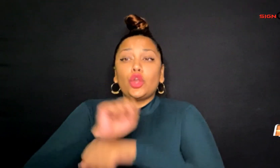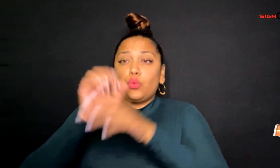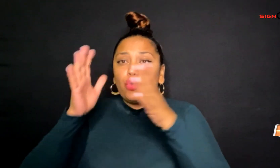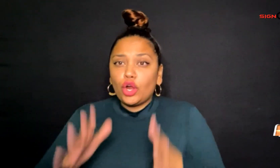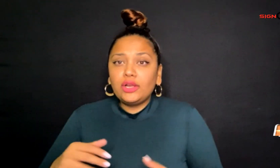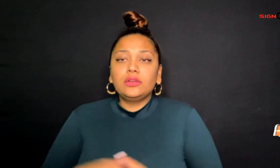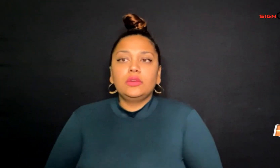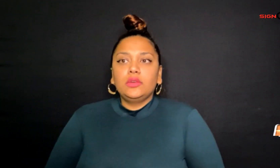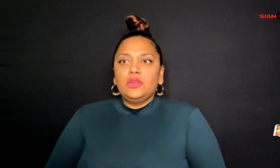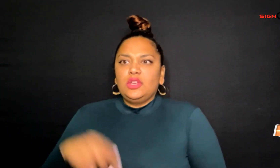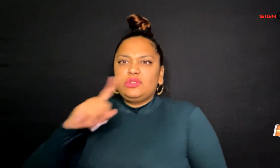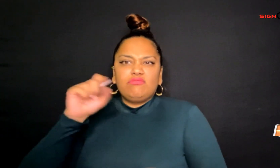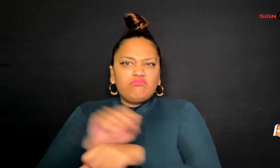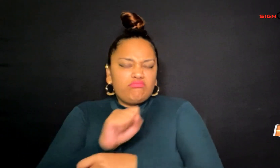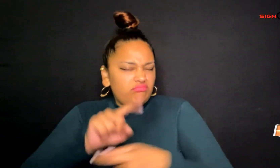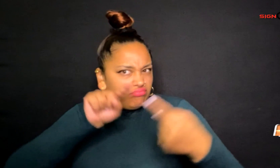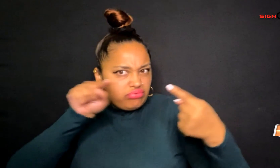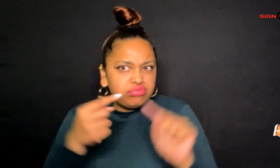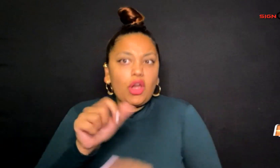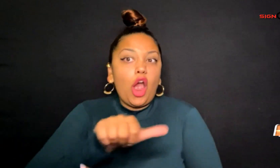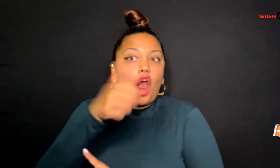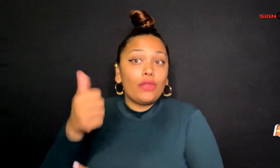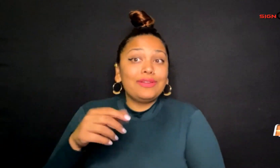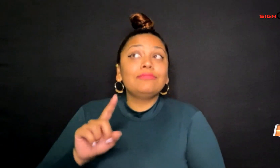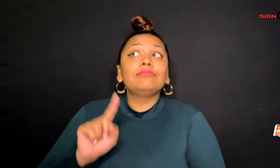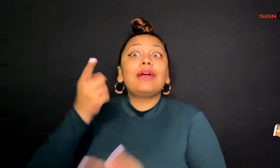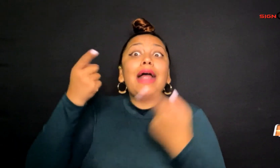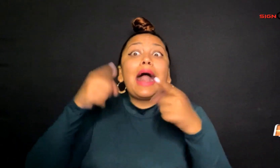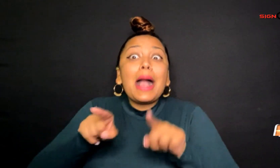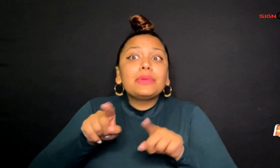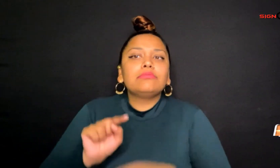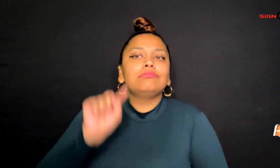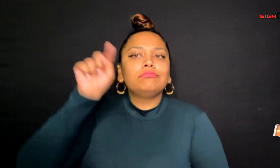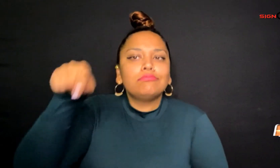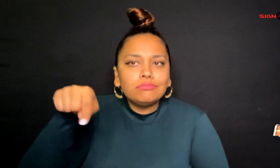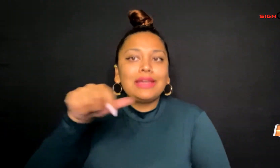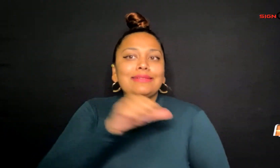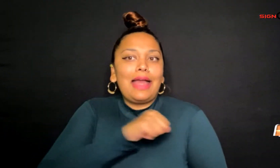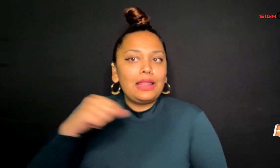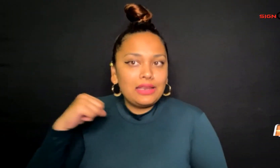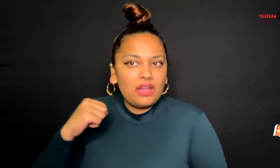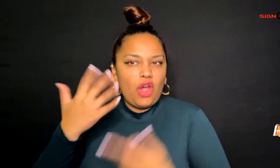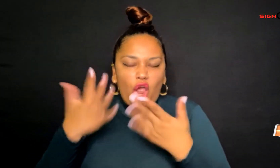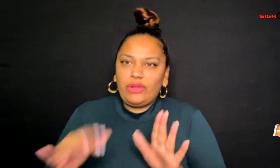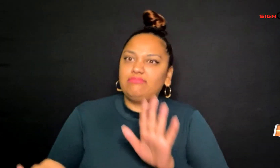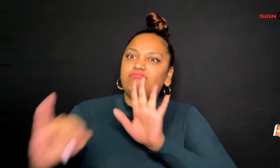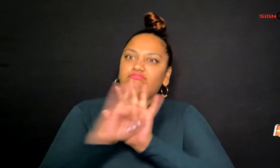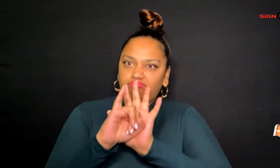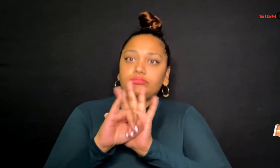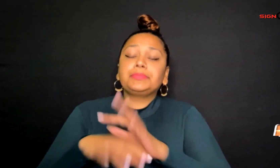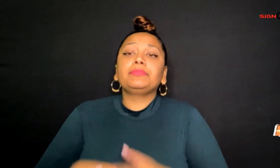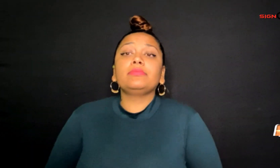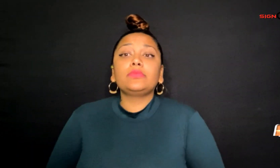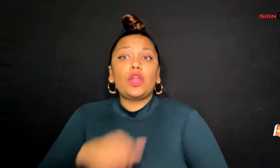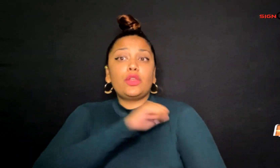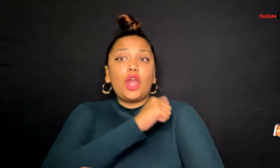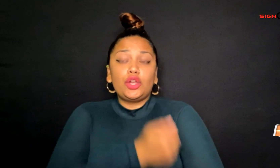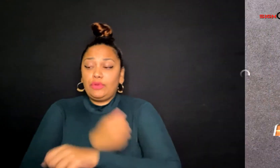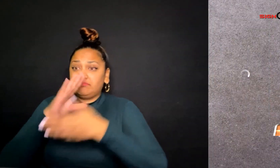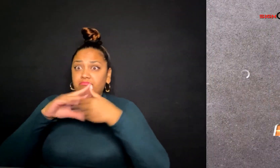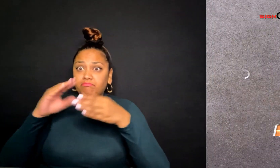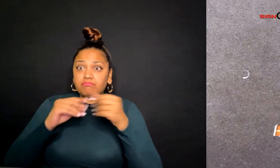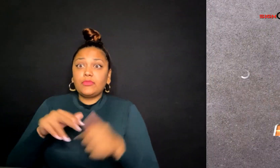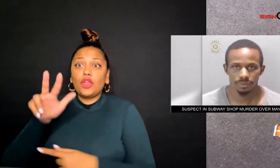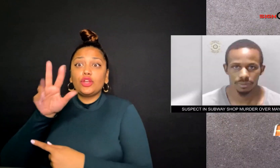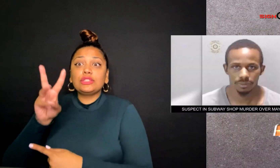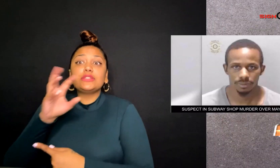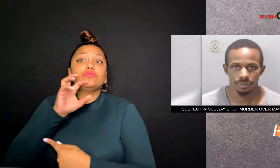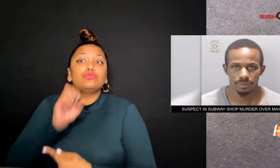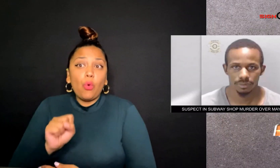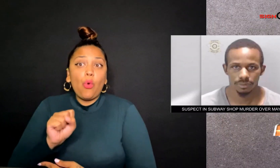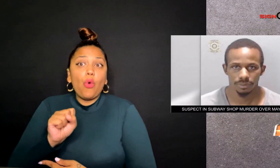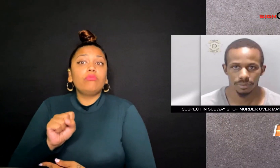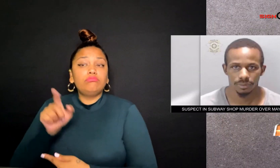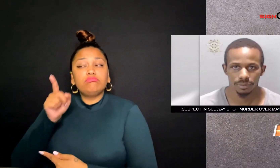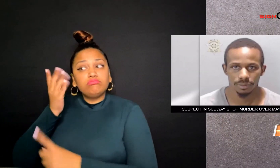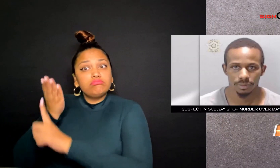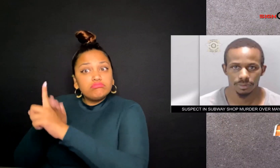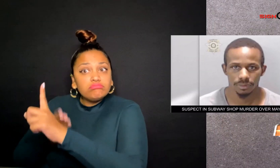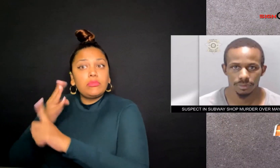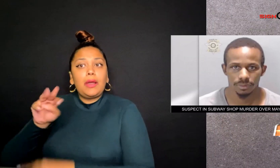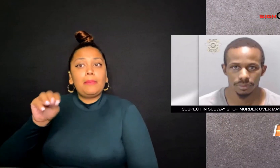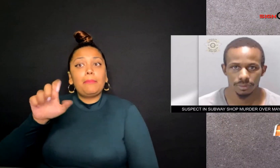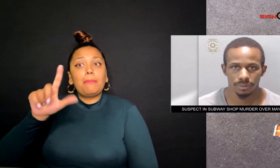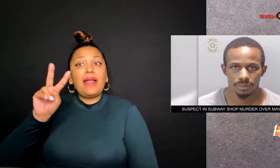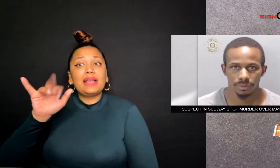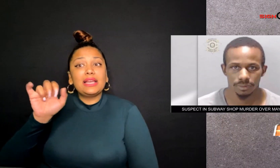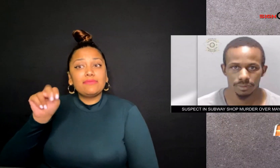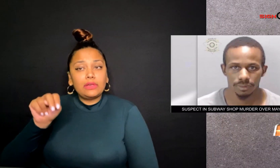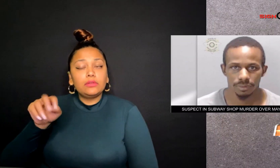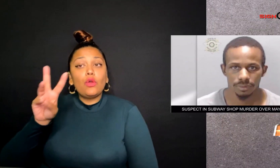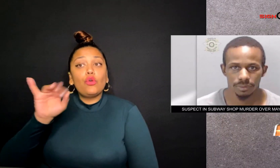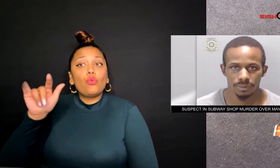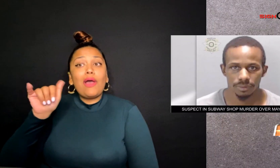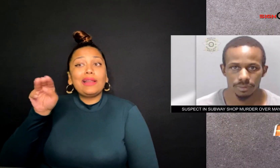worker and critically injuring another in Atlanta has been identified